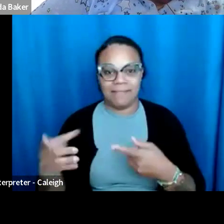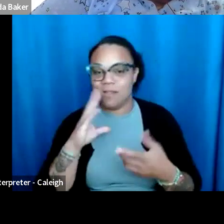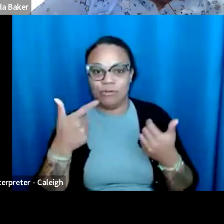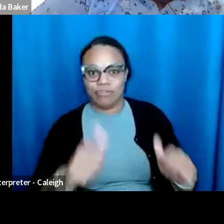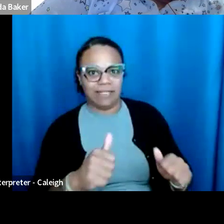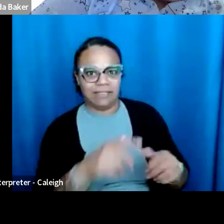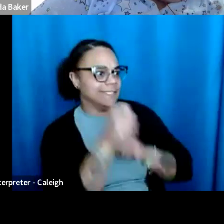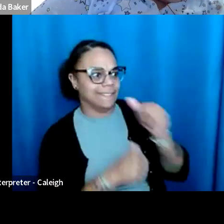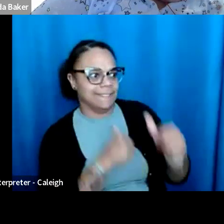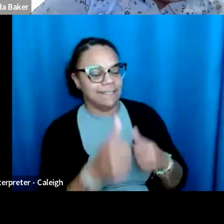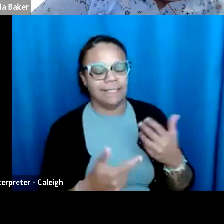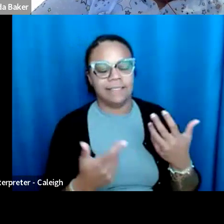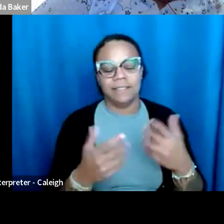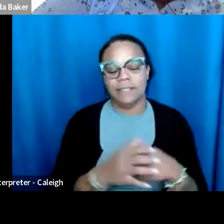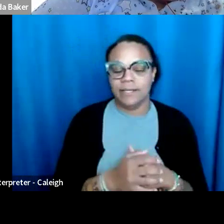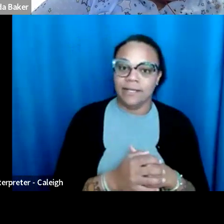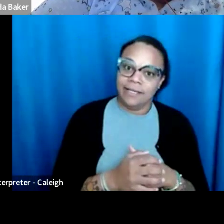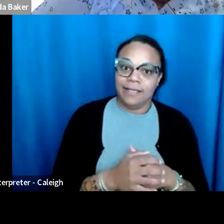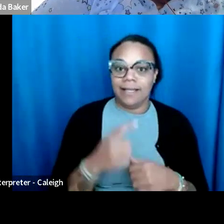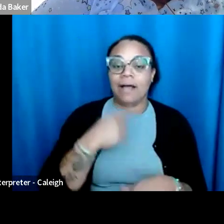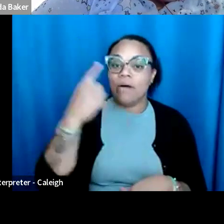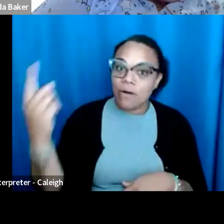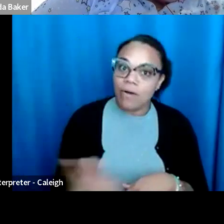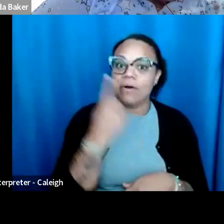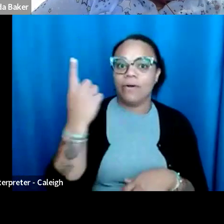So I always tell people that they should,